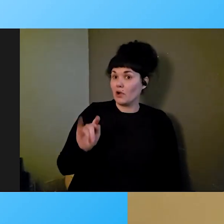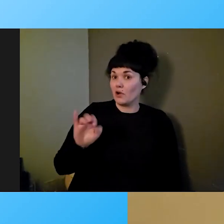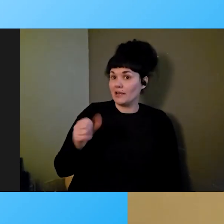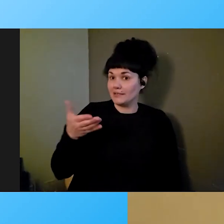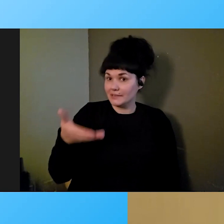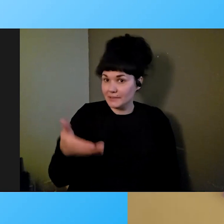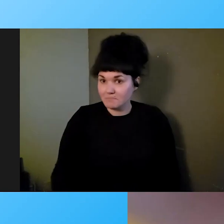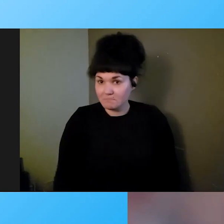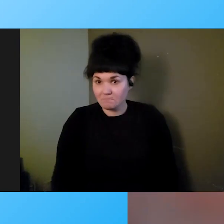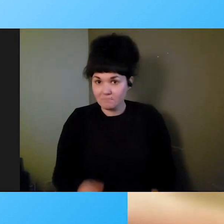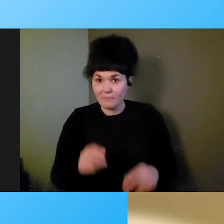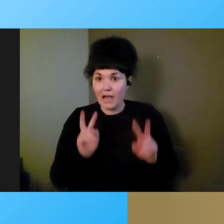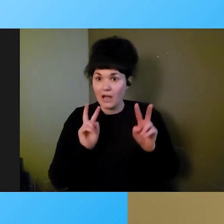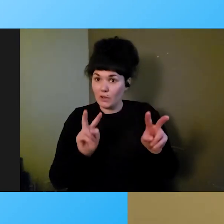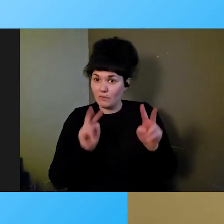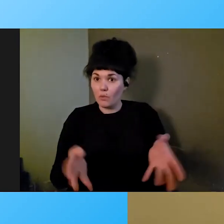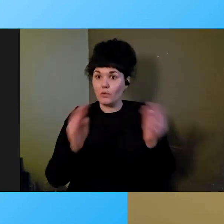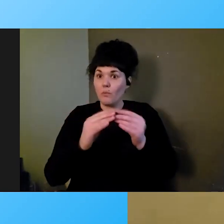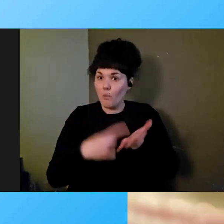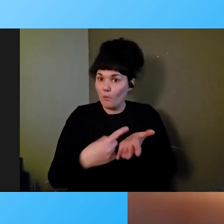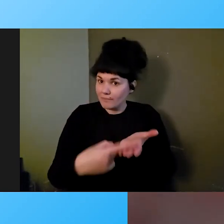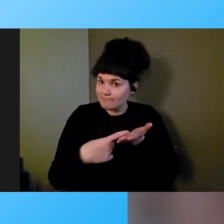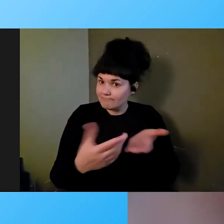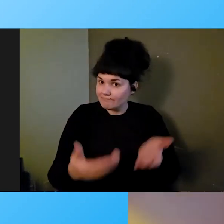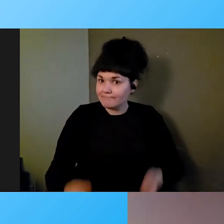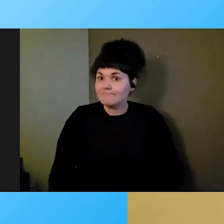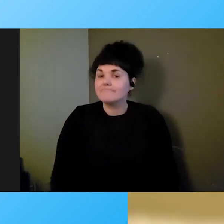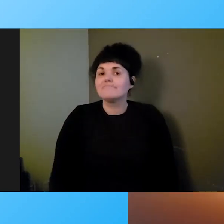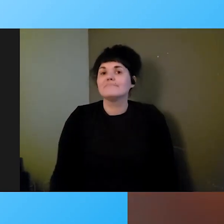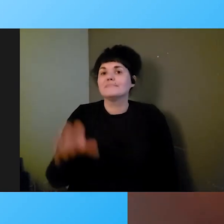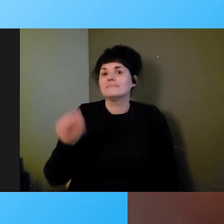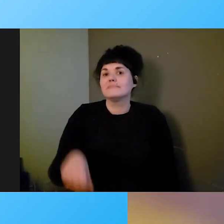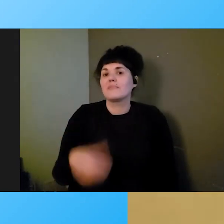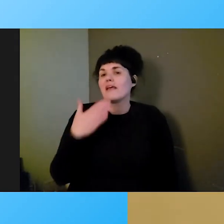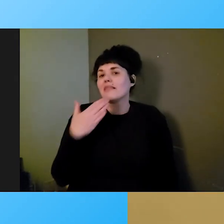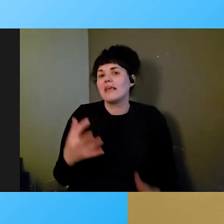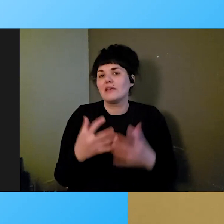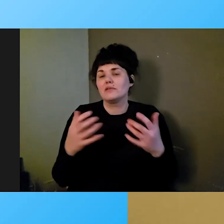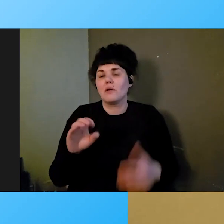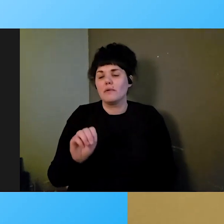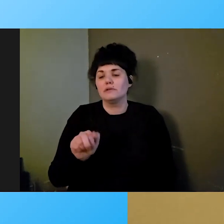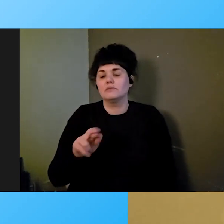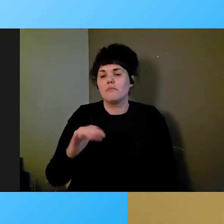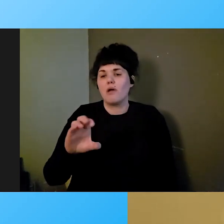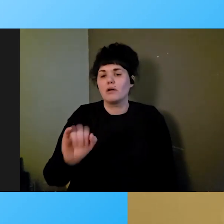look forward to the next parts of our conversation. Yes, thank you very much Marcie. And I was going to ask you there is a